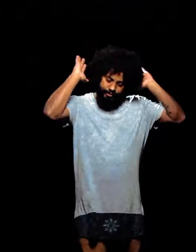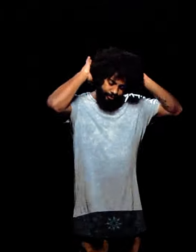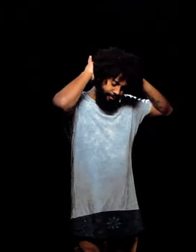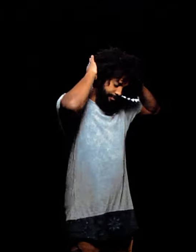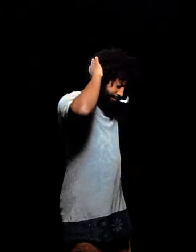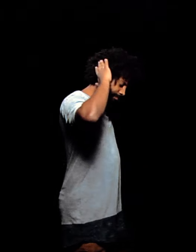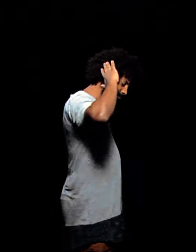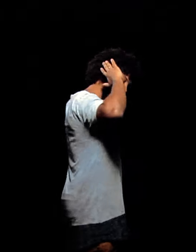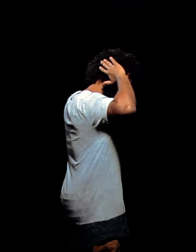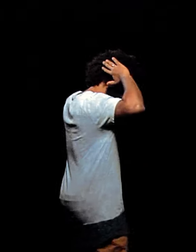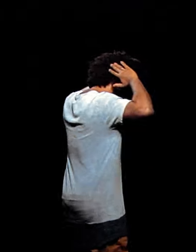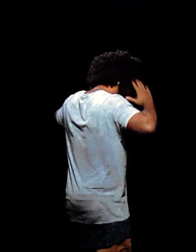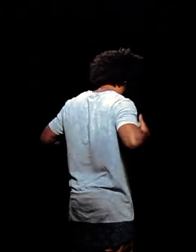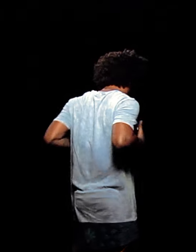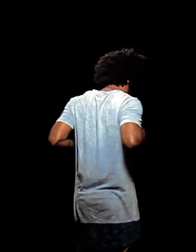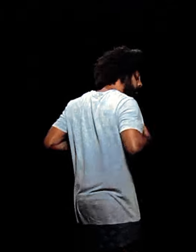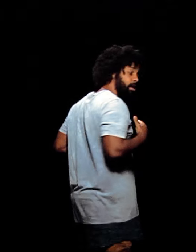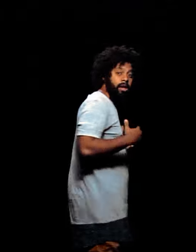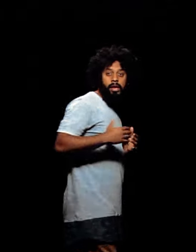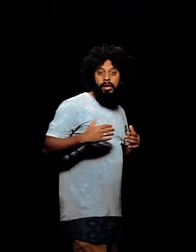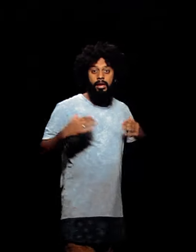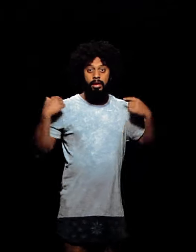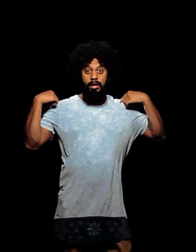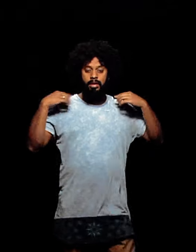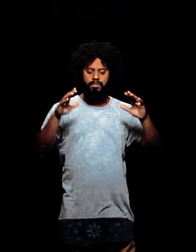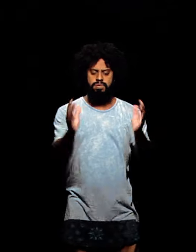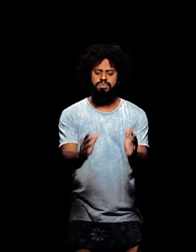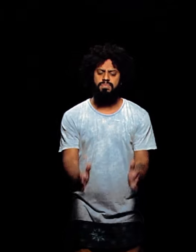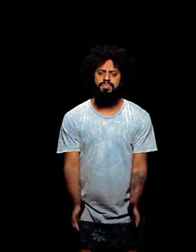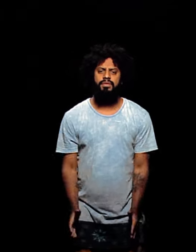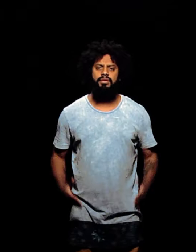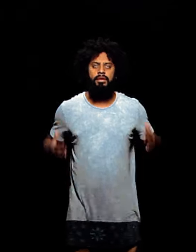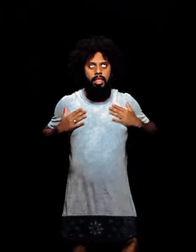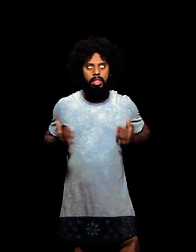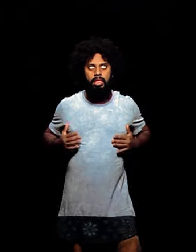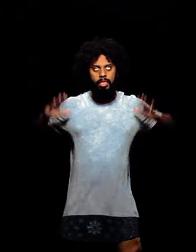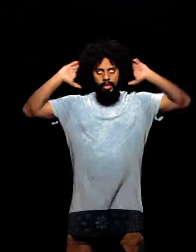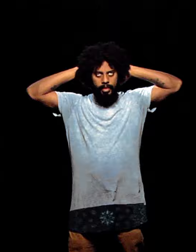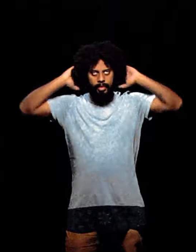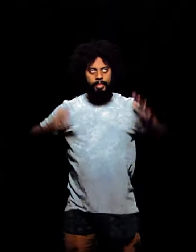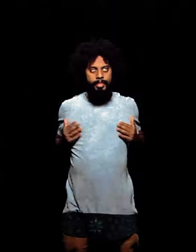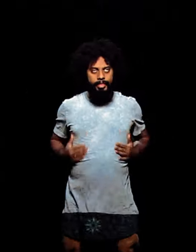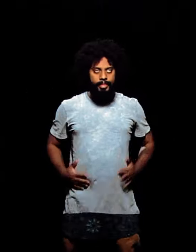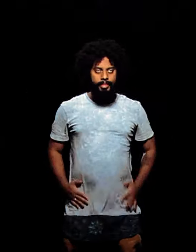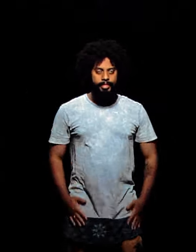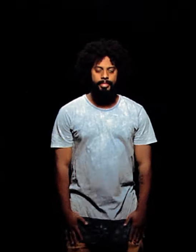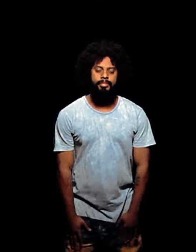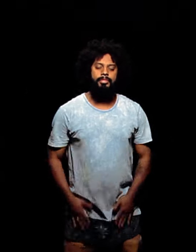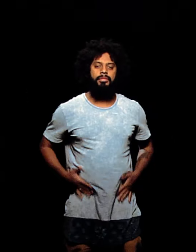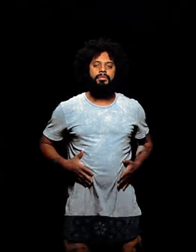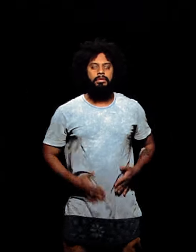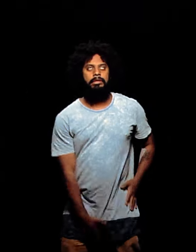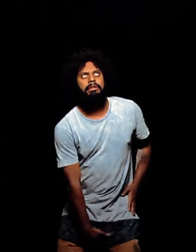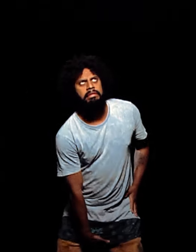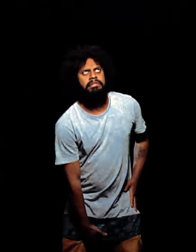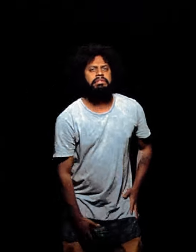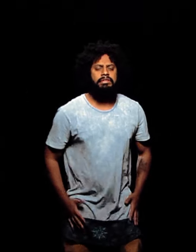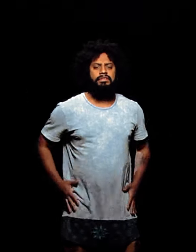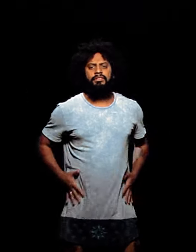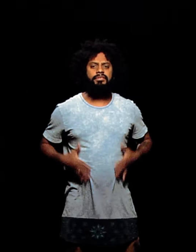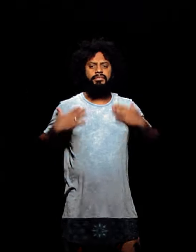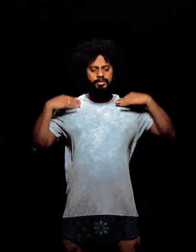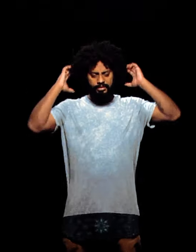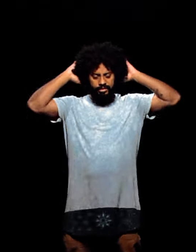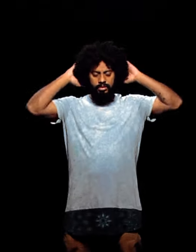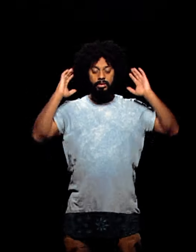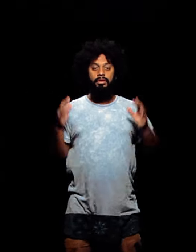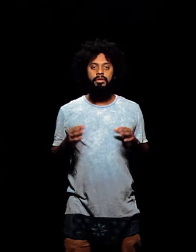I was stopped and frisked without being able to communicate.